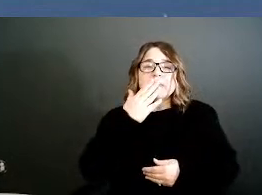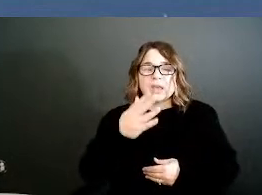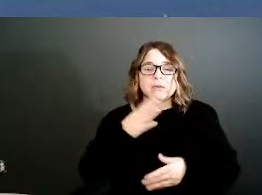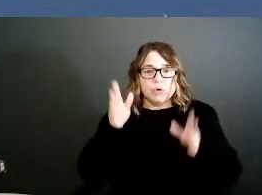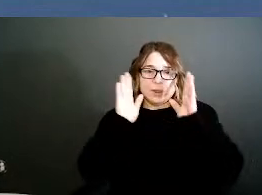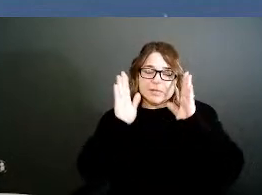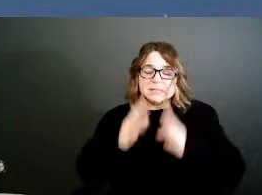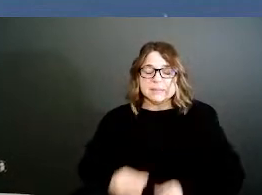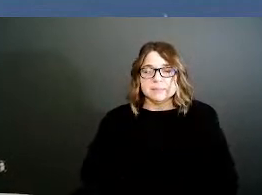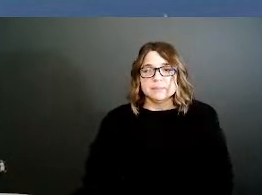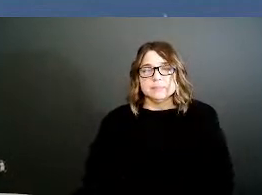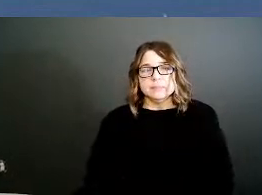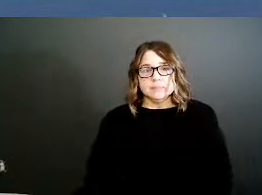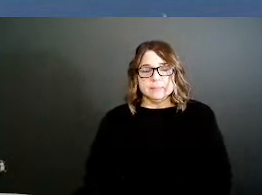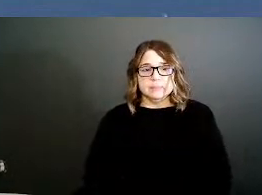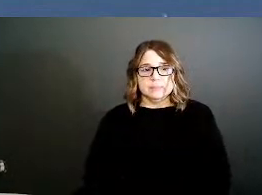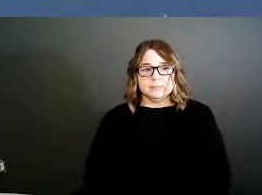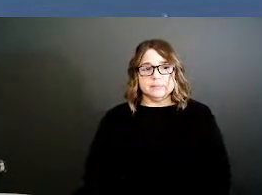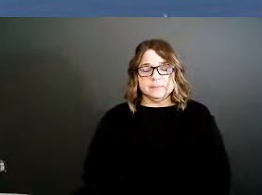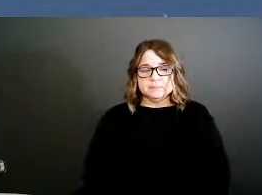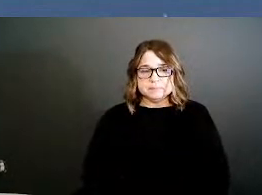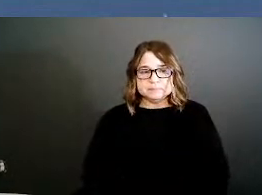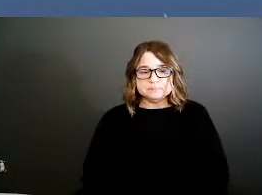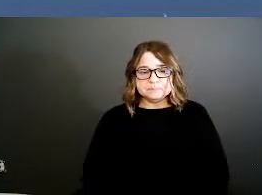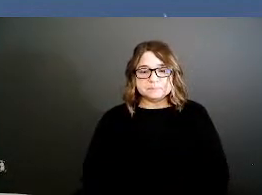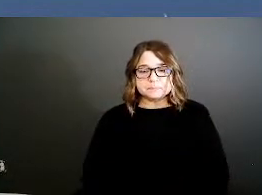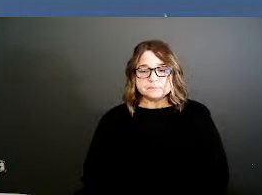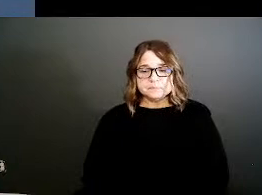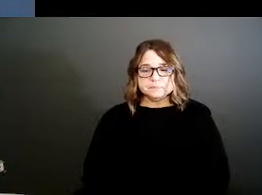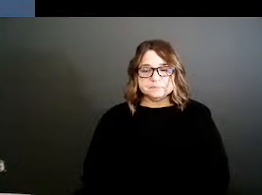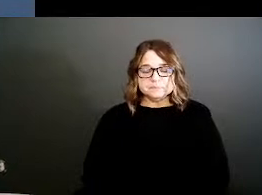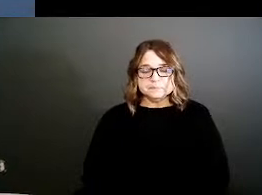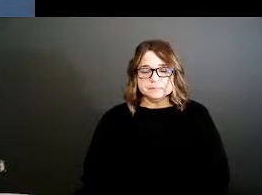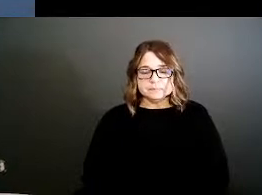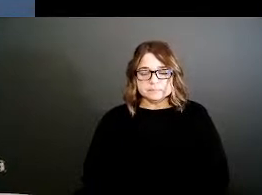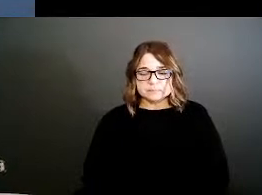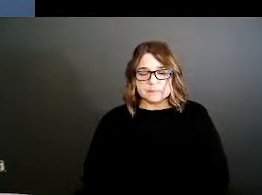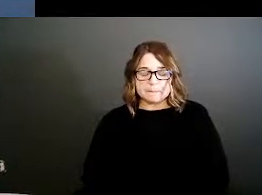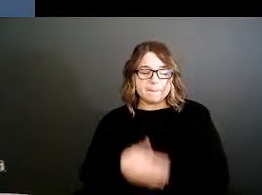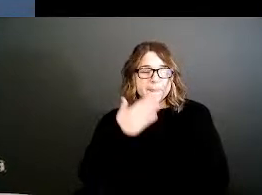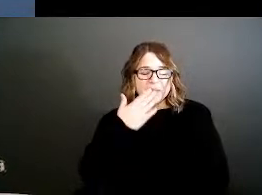≫ COUNCIL PRESIDENT BENDER: THANK YOU. SPEAKER 32, ELIZABETH BOUCHARD.